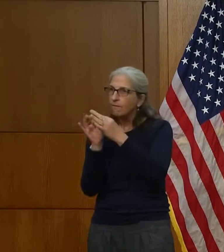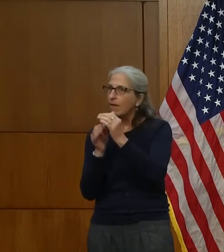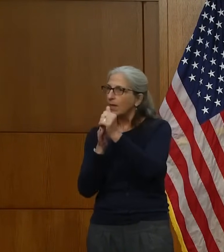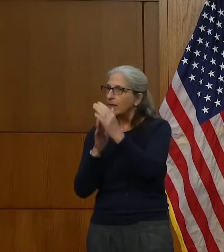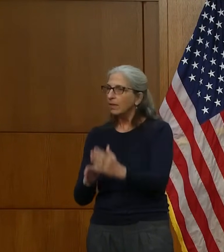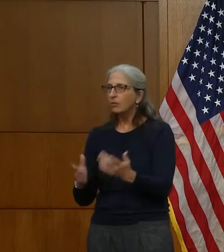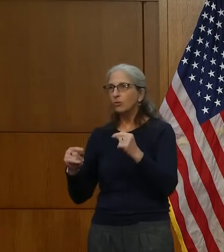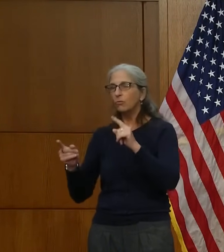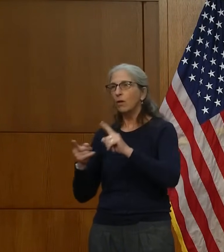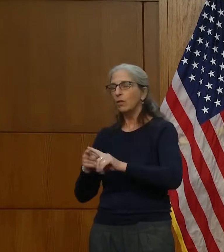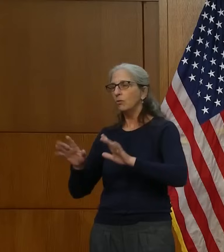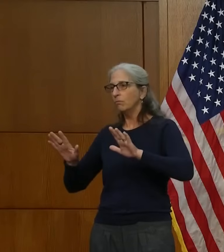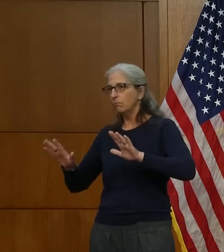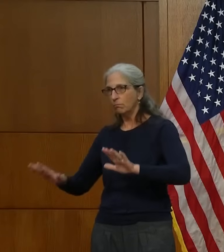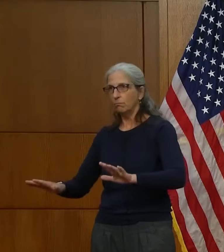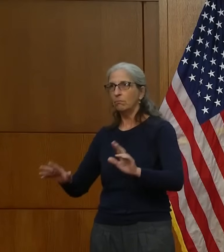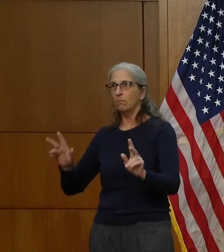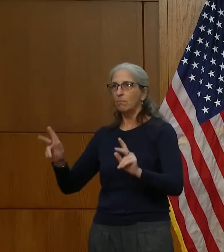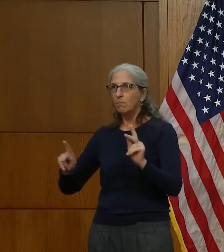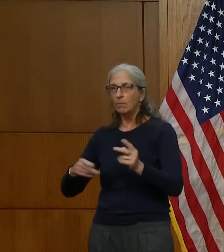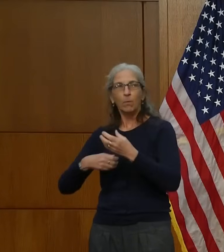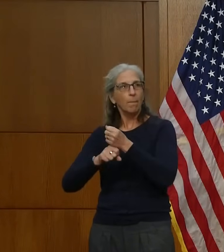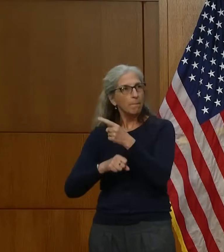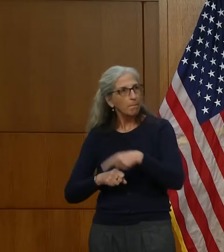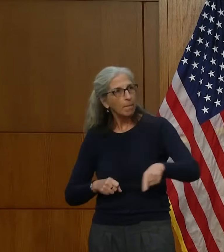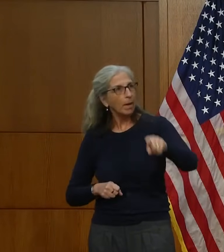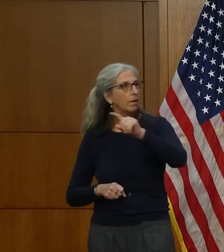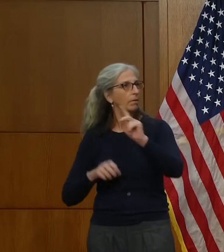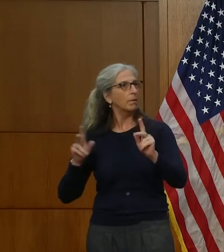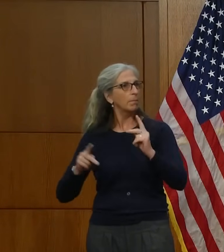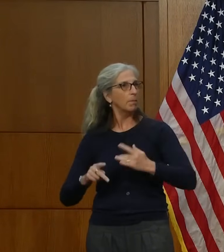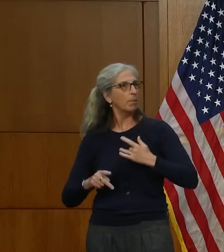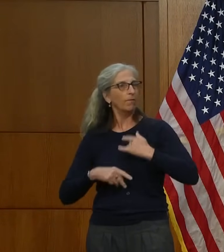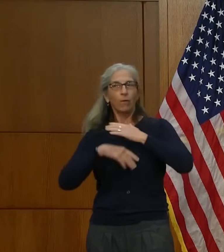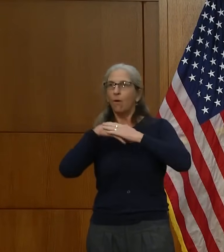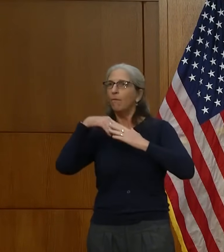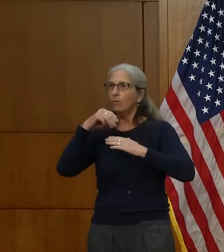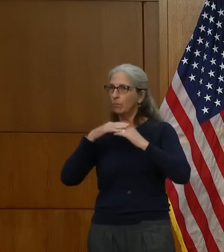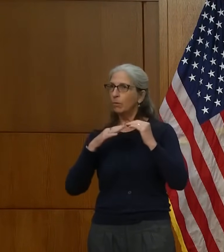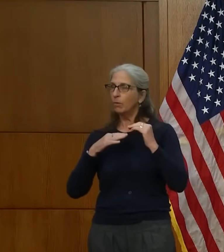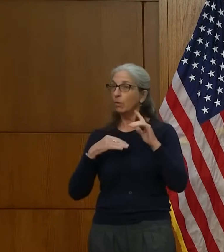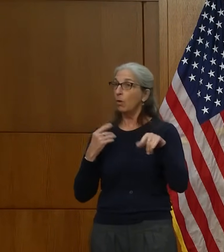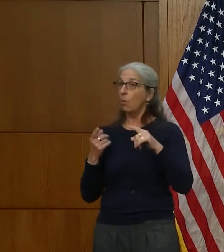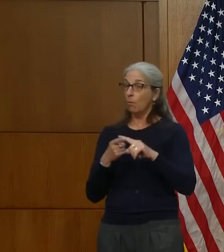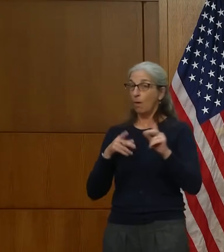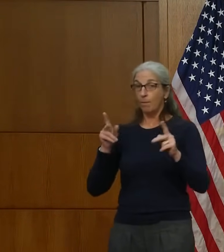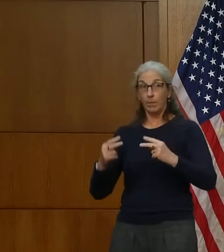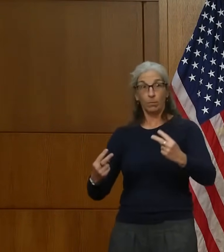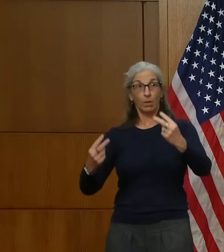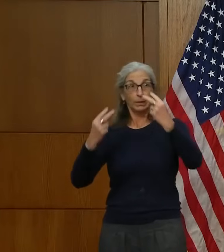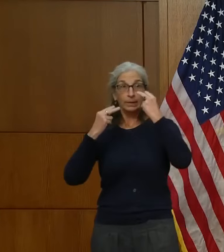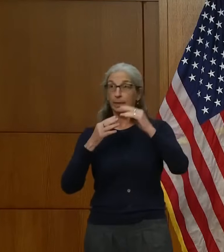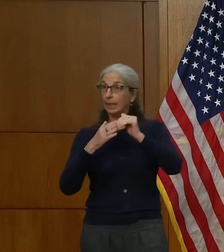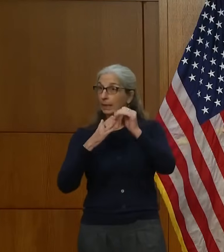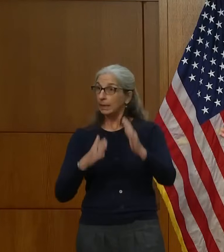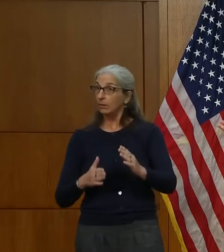OUR COMMUNITY LEADERS ARE OUR FAITH LEADERS AND. AND JUST AS BEST WE CAN MAKE PEOPLE